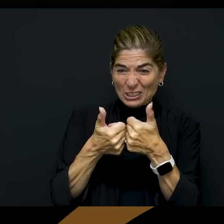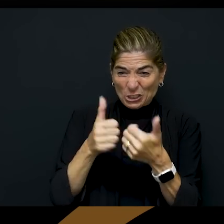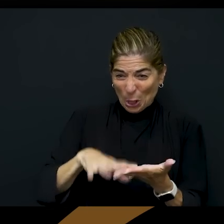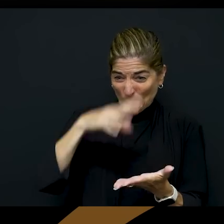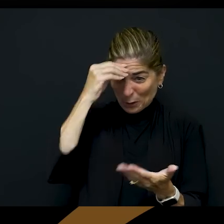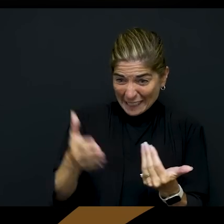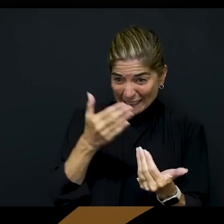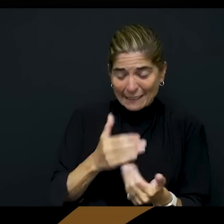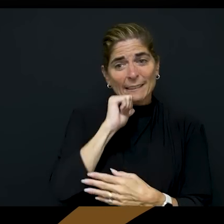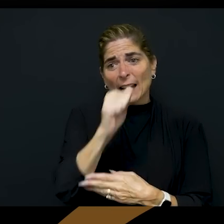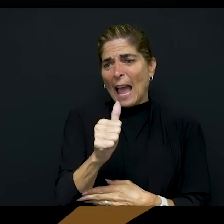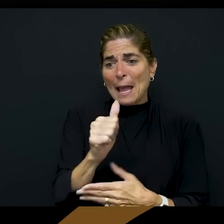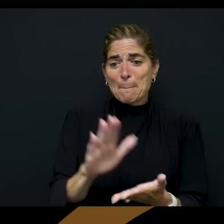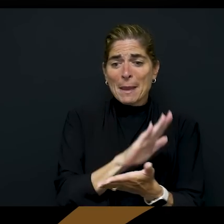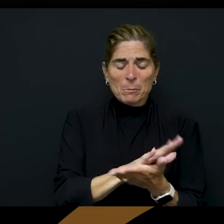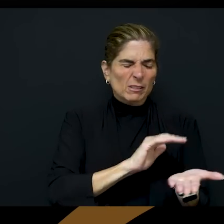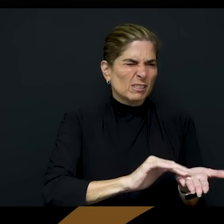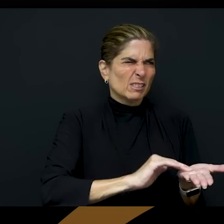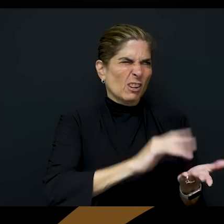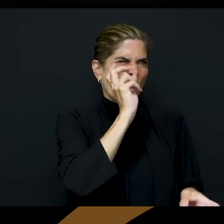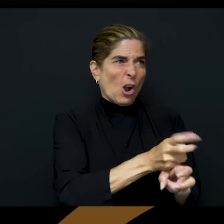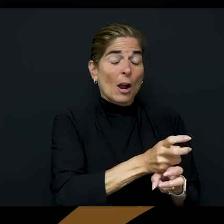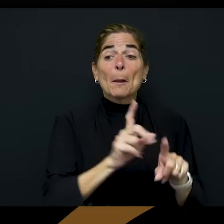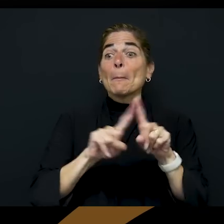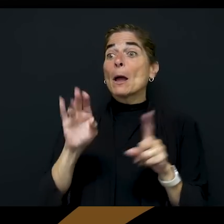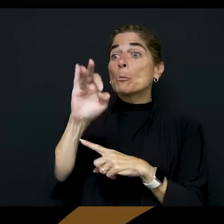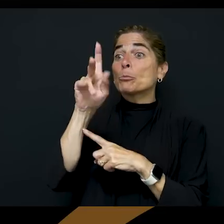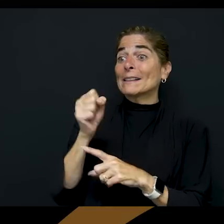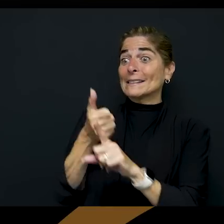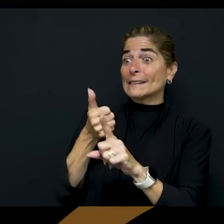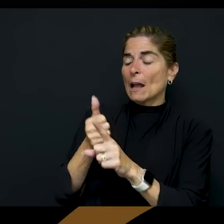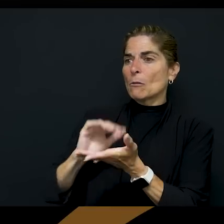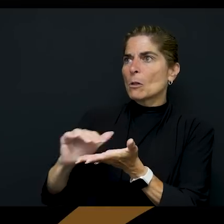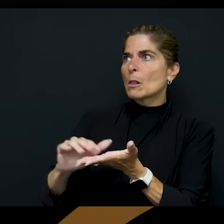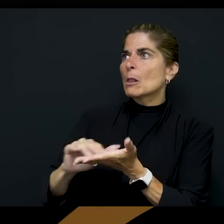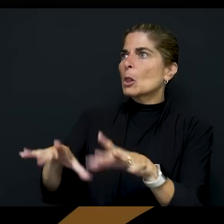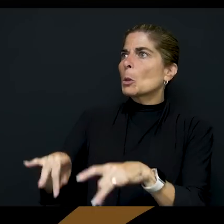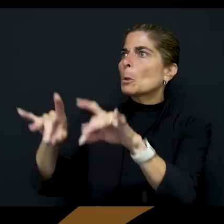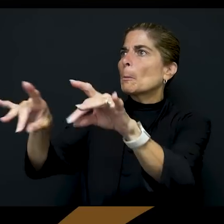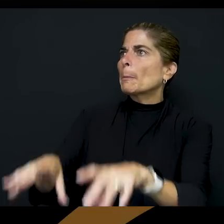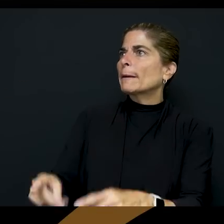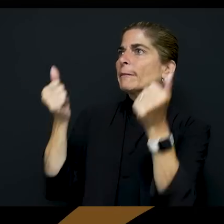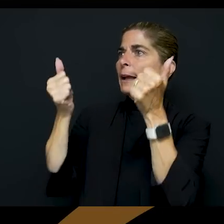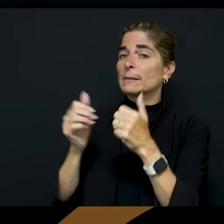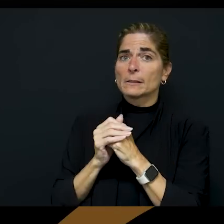if it's just on a piece of paper. With the LEGO Braille Bricks, the children they can all learn in an amazing way.